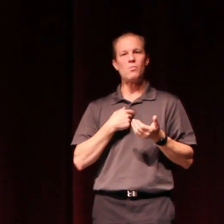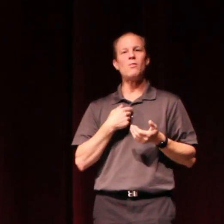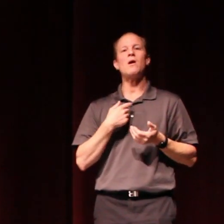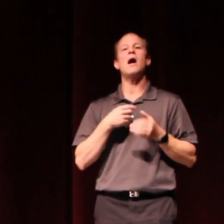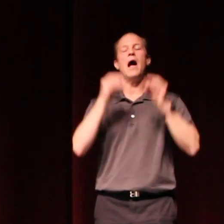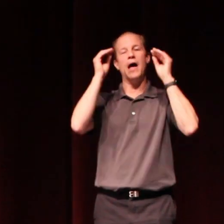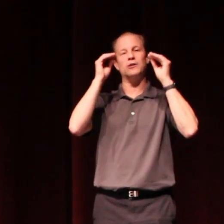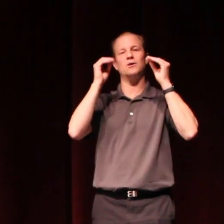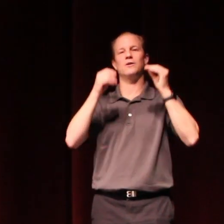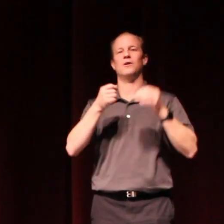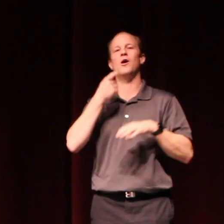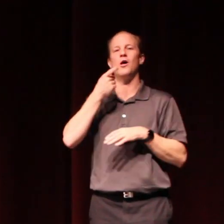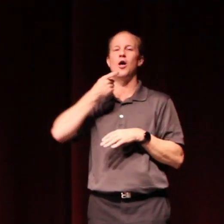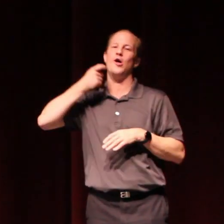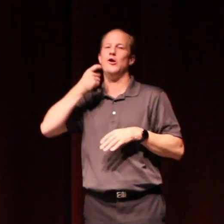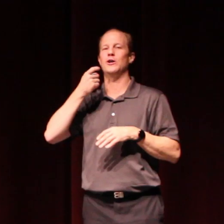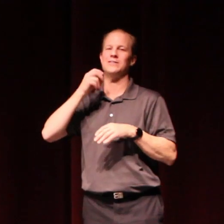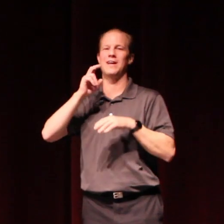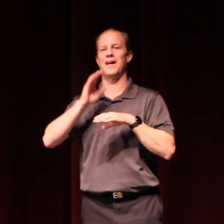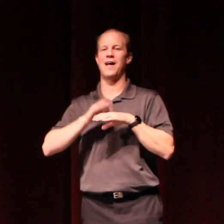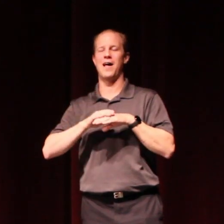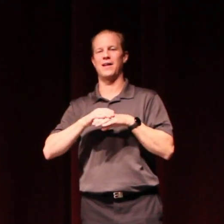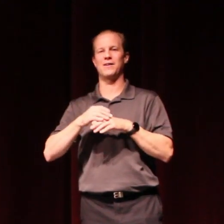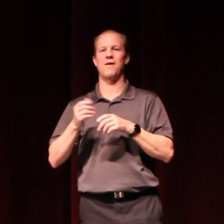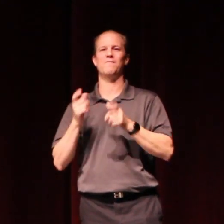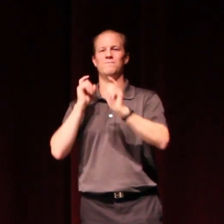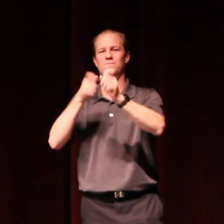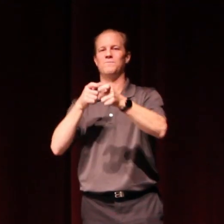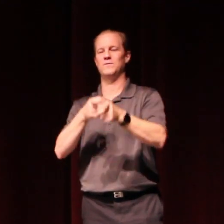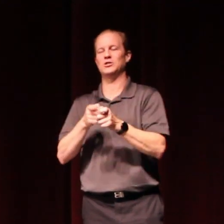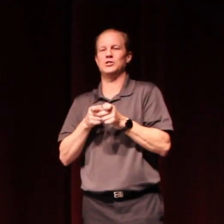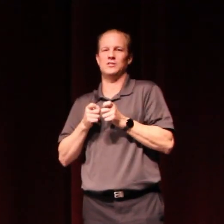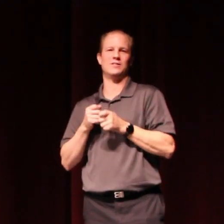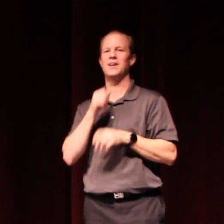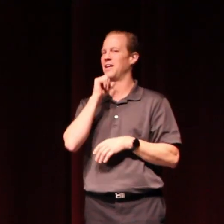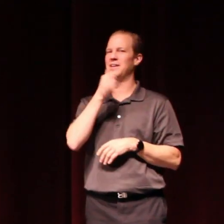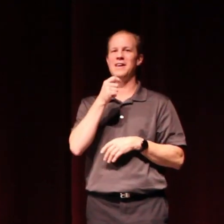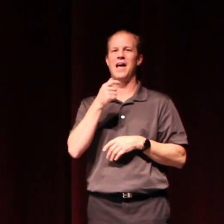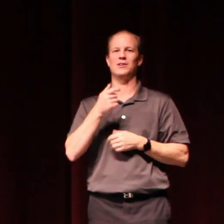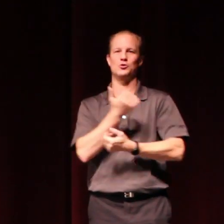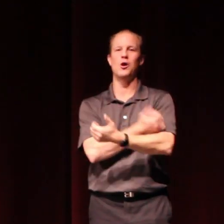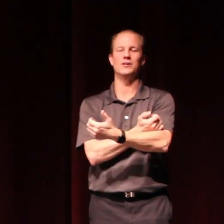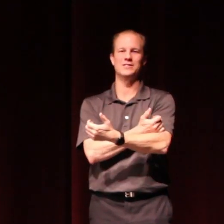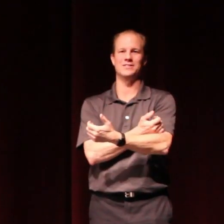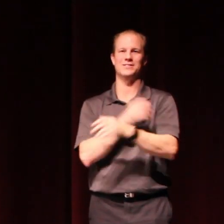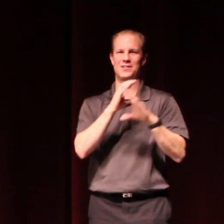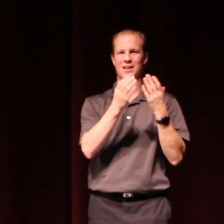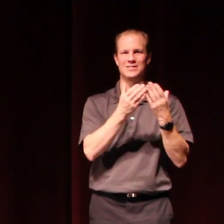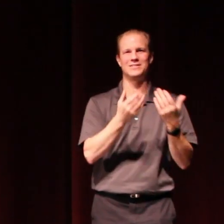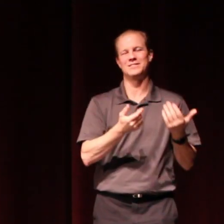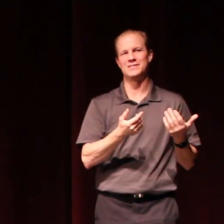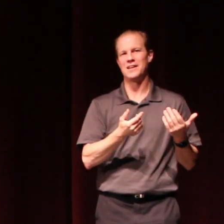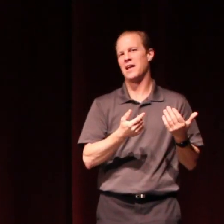and I had to change the whole curriculum, just put families back together, after the Covid lockdowns,